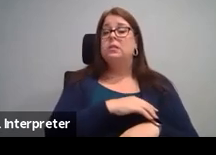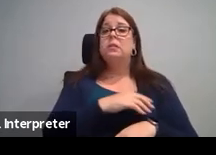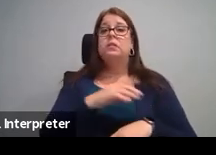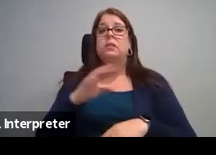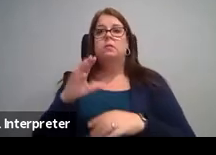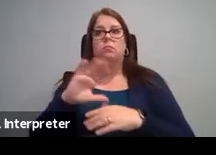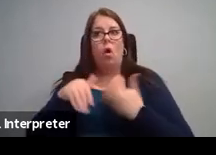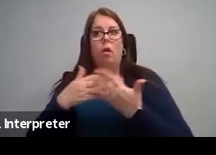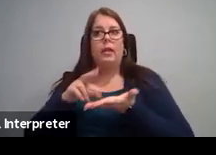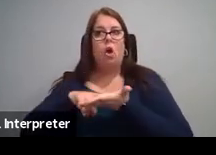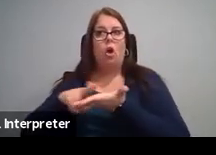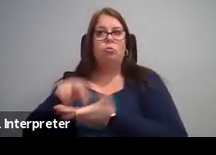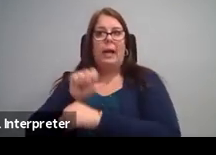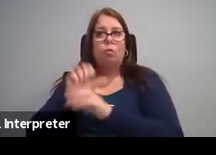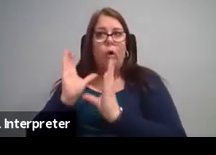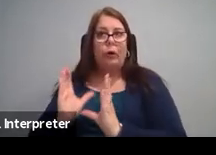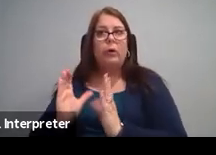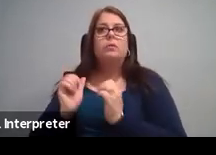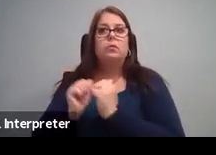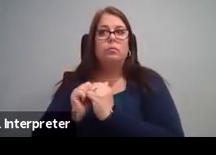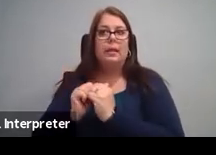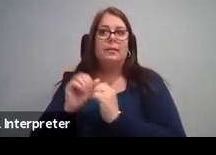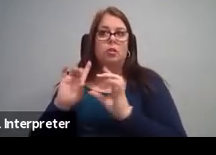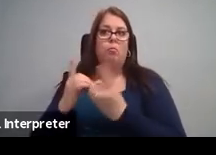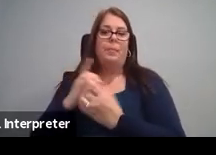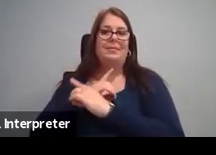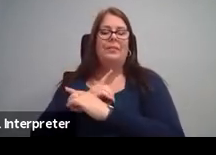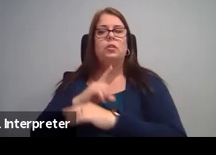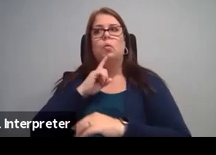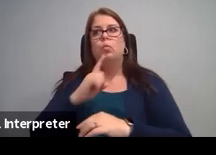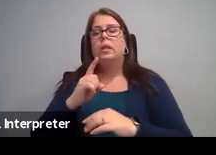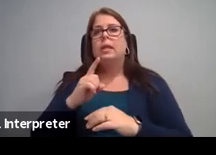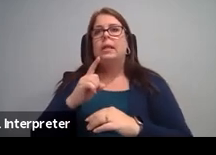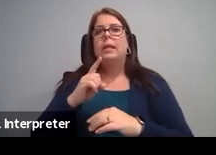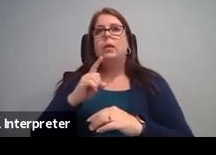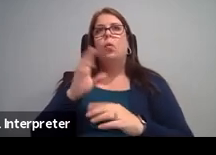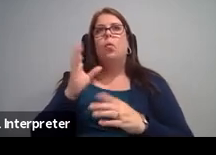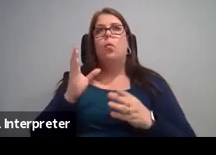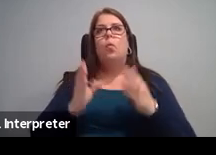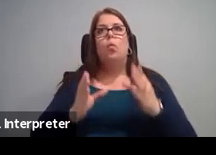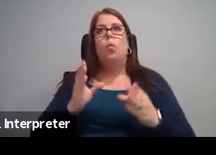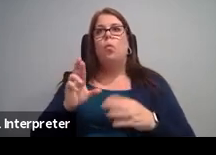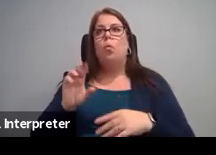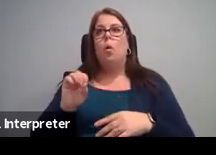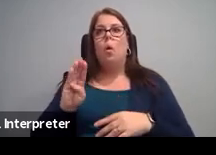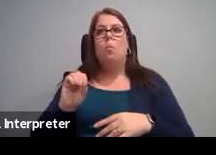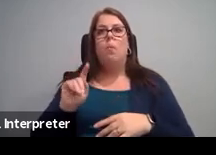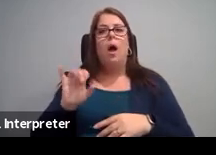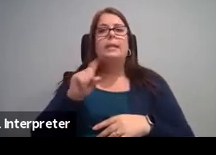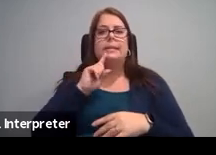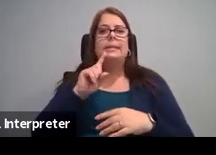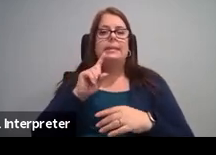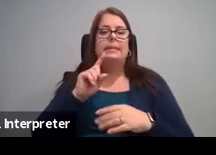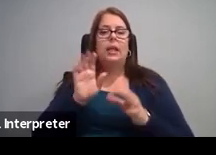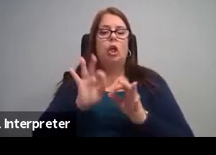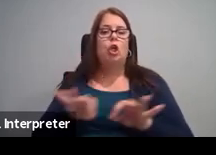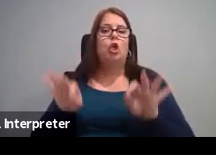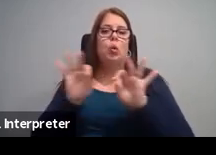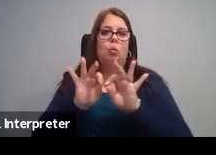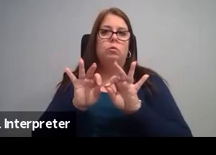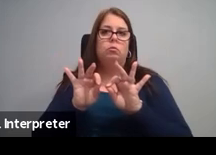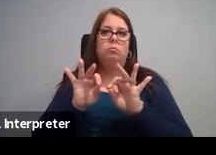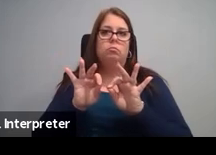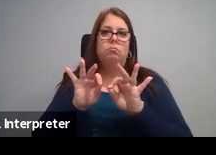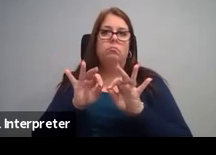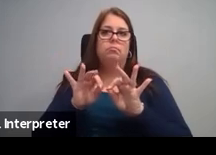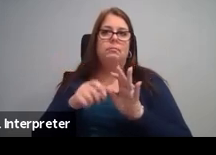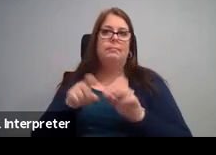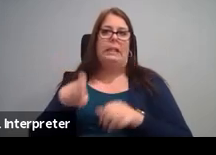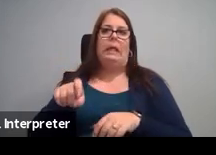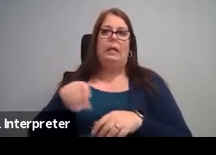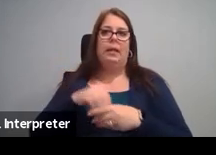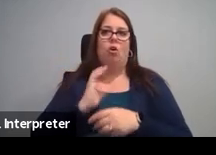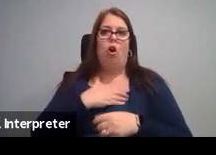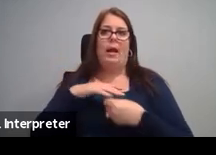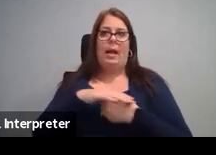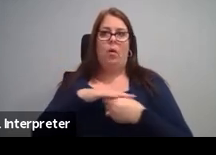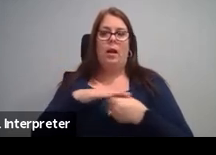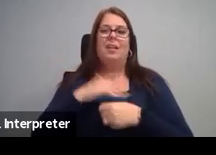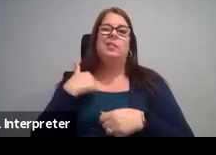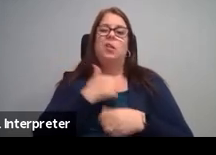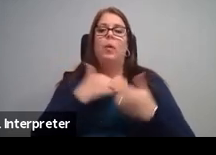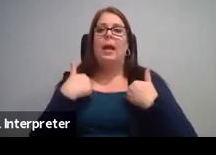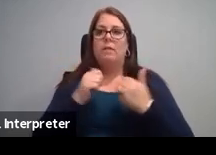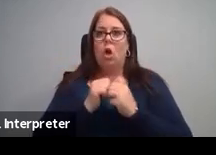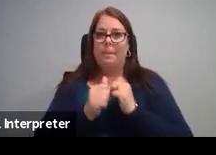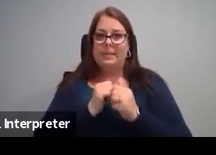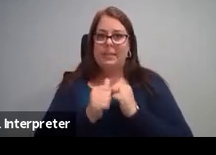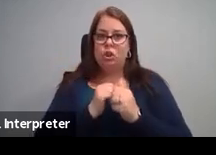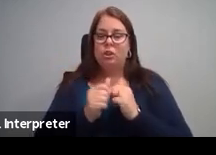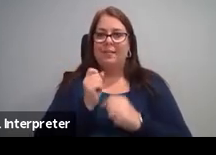Laurie Arnold: For people with skills that they learn in robotics programs so robotics is important to my program. We have a robotics competition, every year, this, this is you know it's organized by first and it usually takes place in late March.